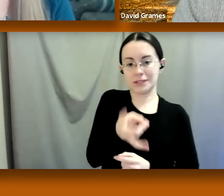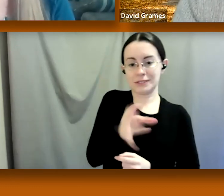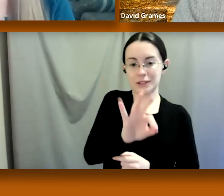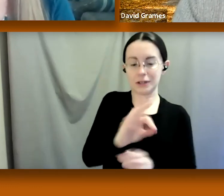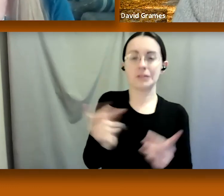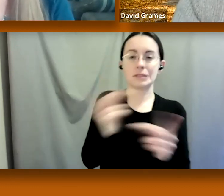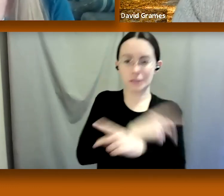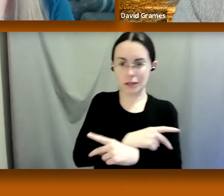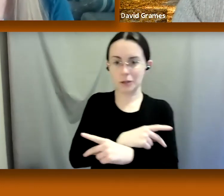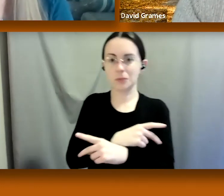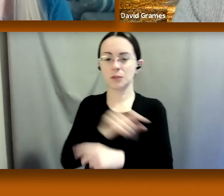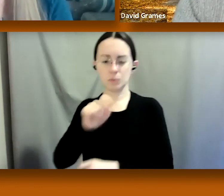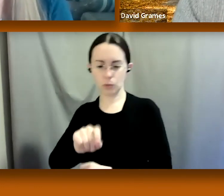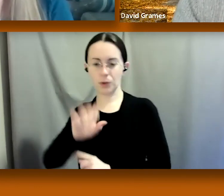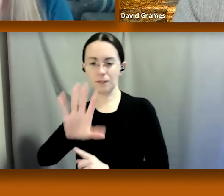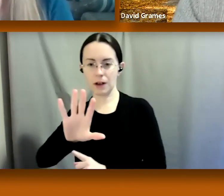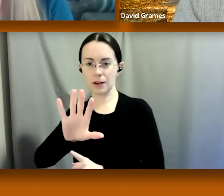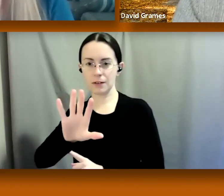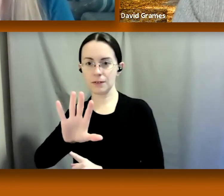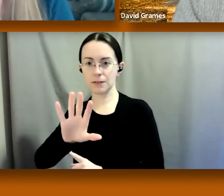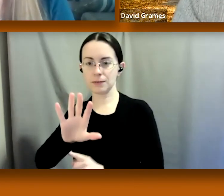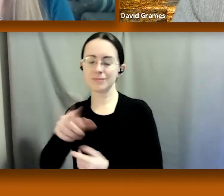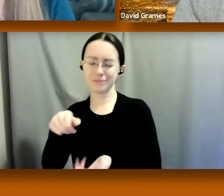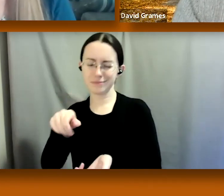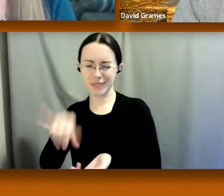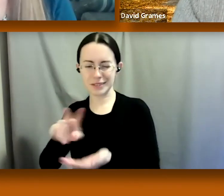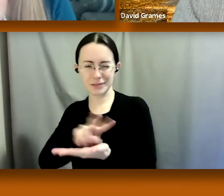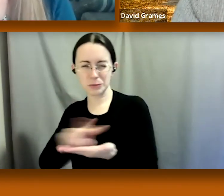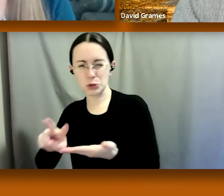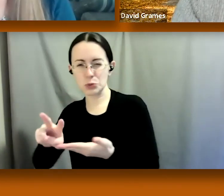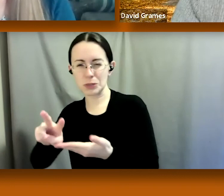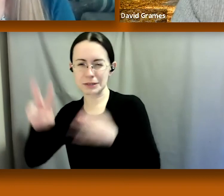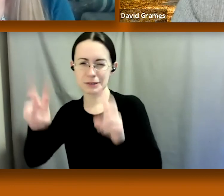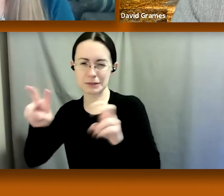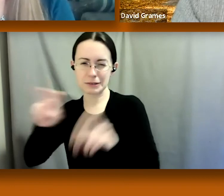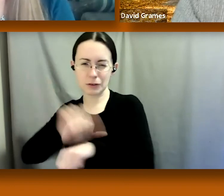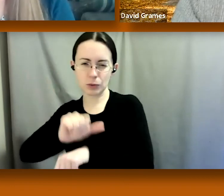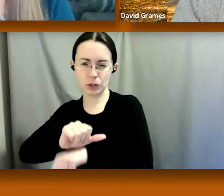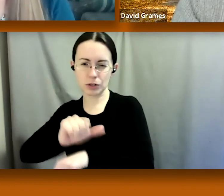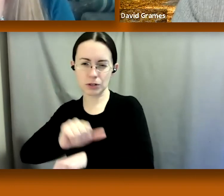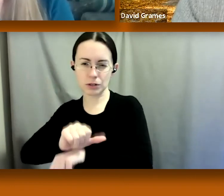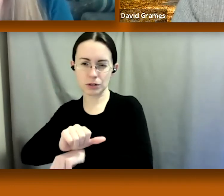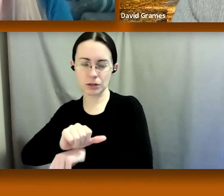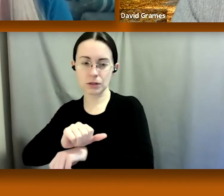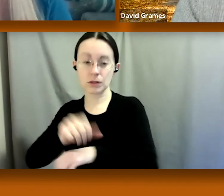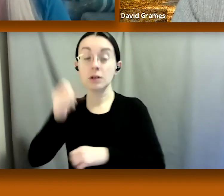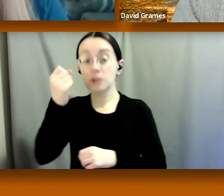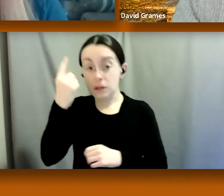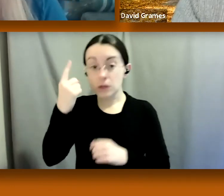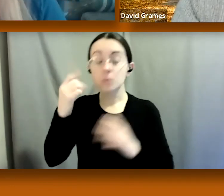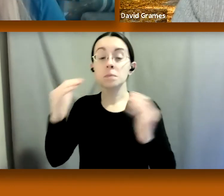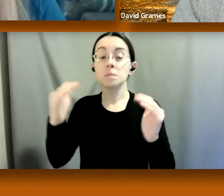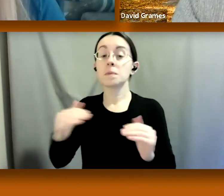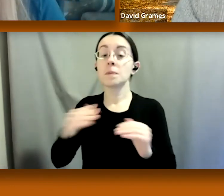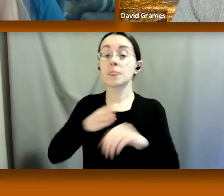per two weeks of work basically. Um, a post-doc, most people have them full-time,